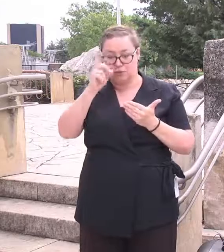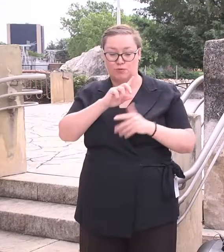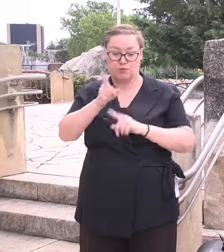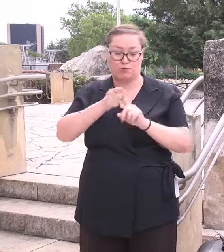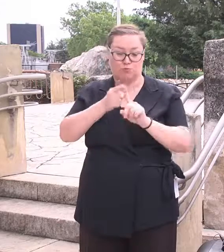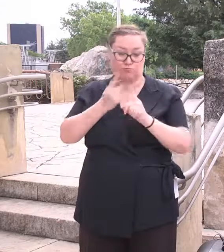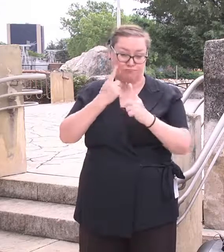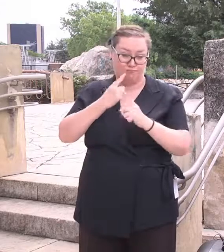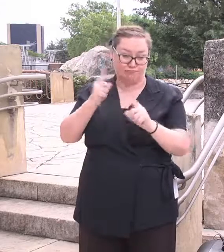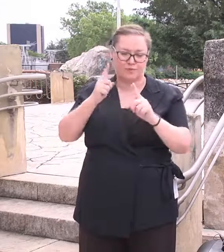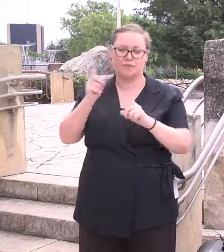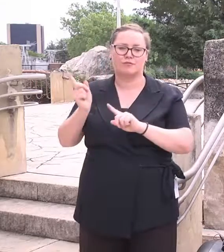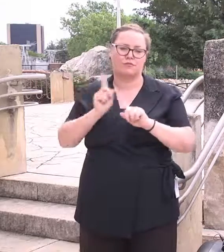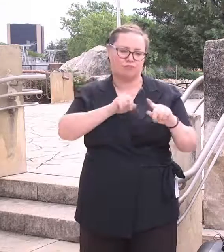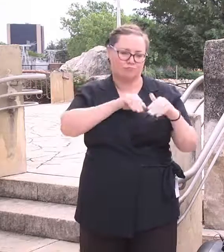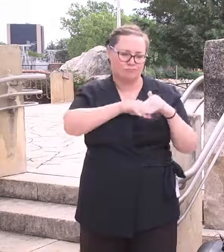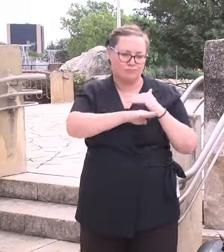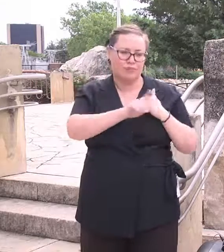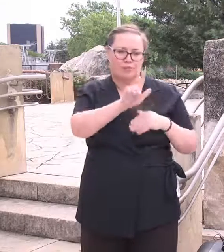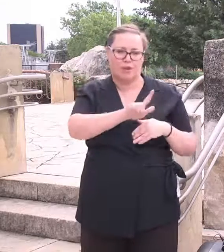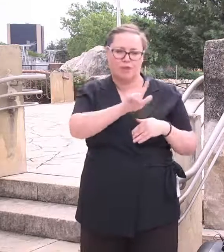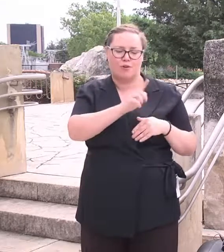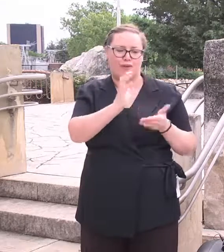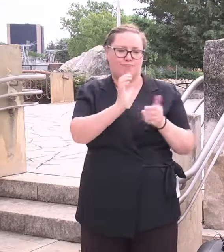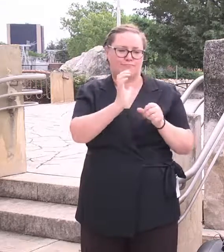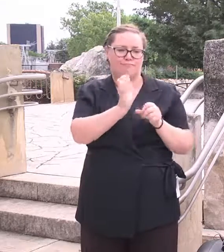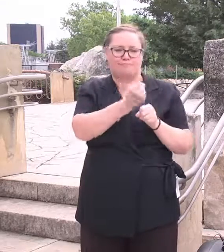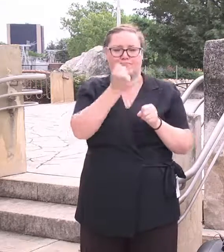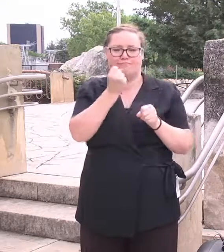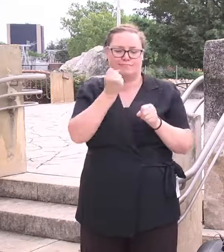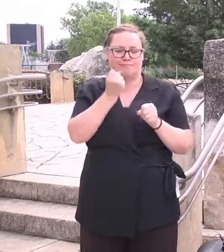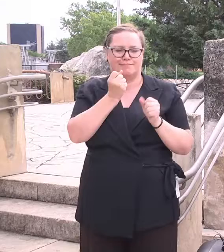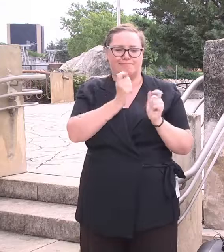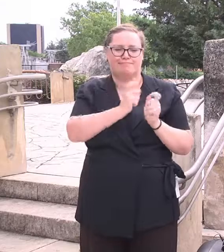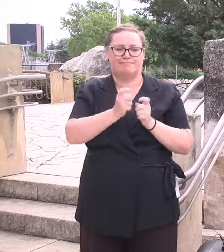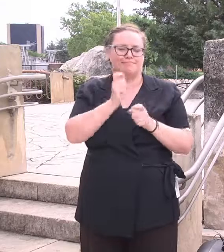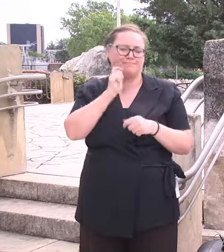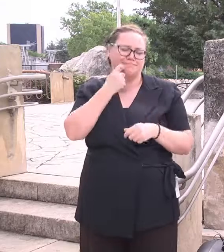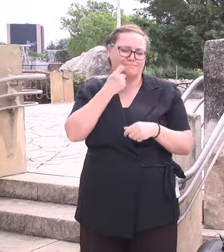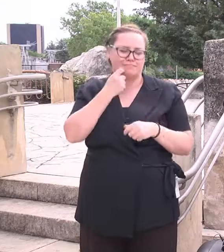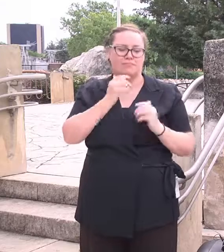visit the library to collect really cool special prizes uh the kids read program for kindergarten